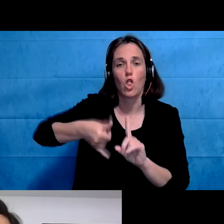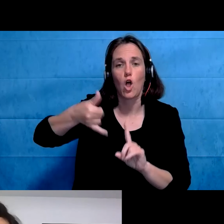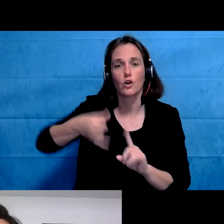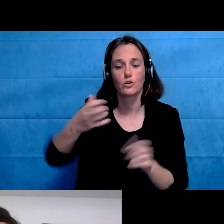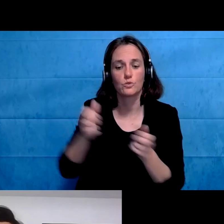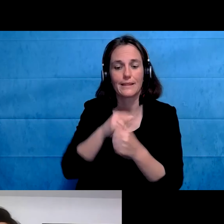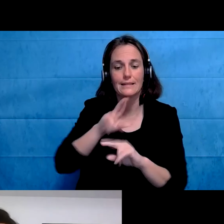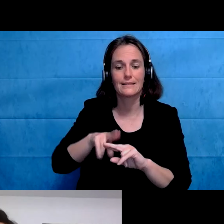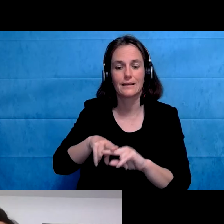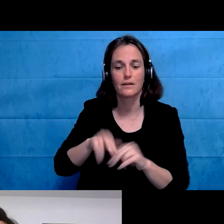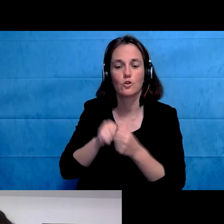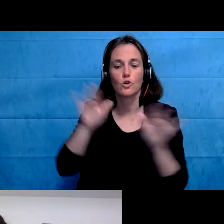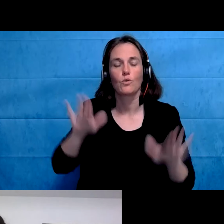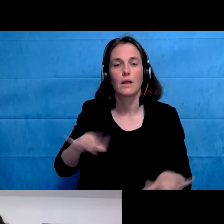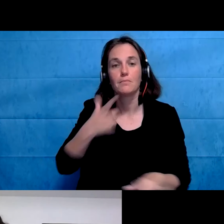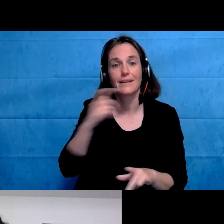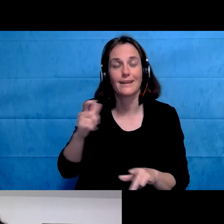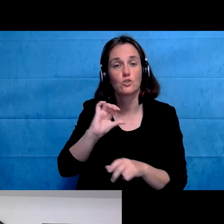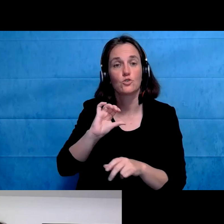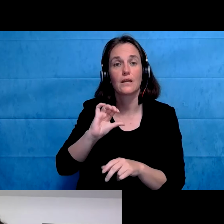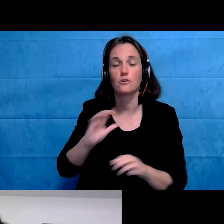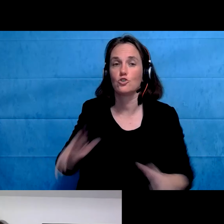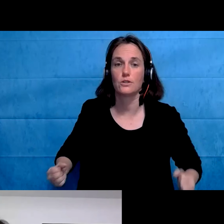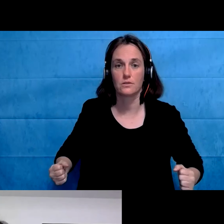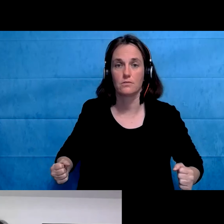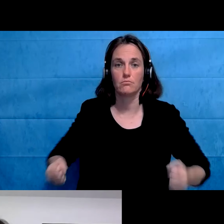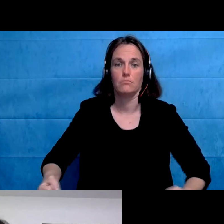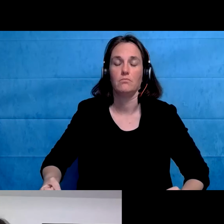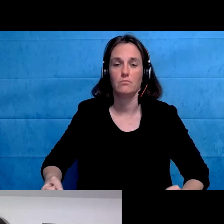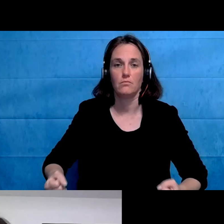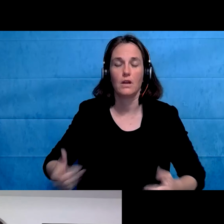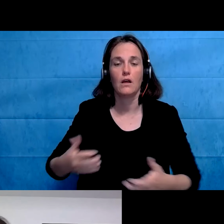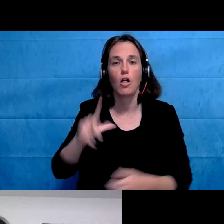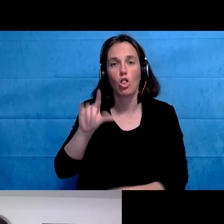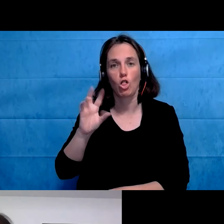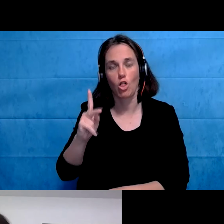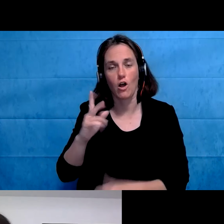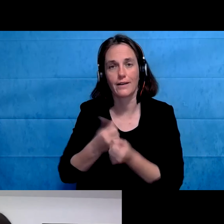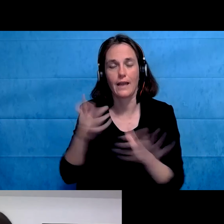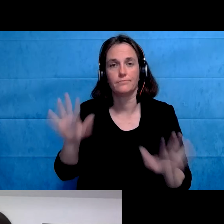and they're great because they can just lock them and sit down and take a break wherever they need, but not everyone will have one,